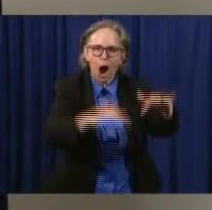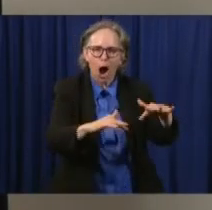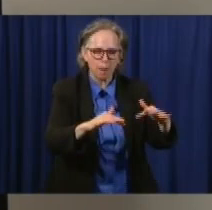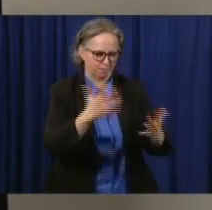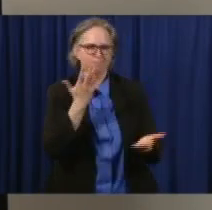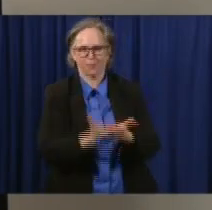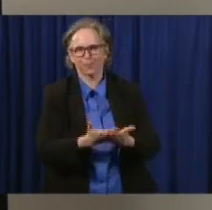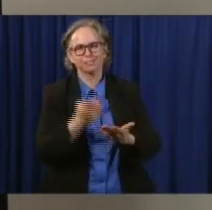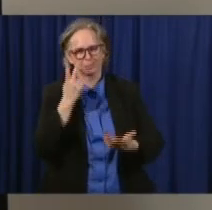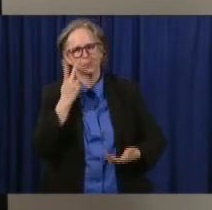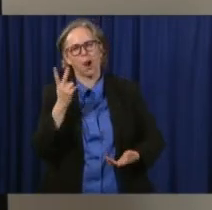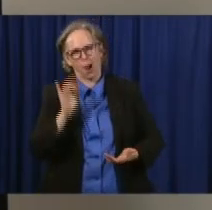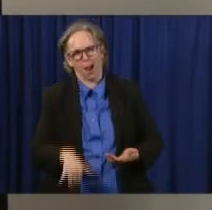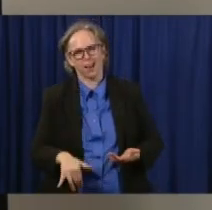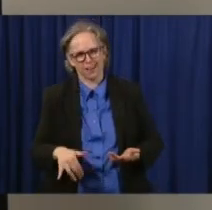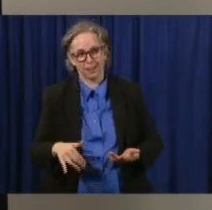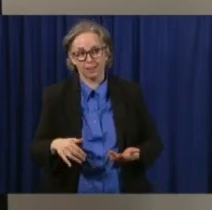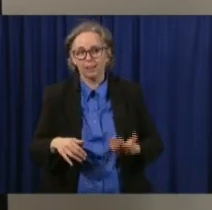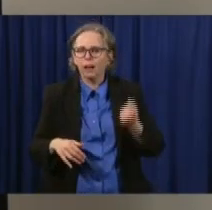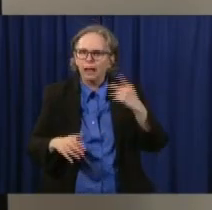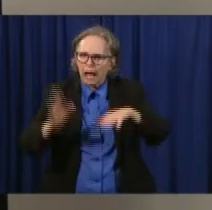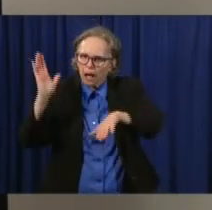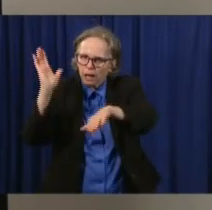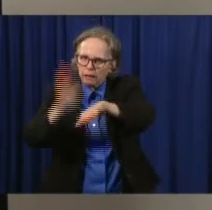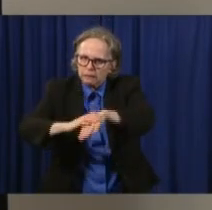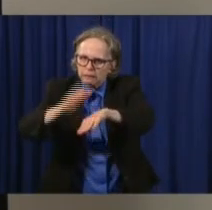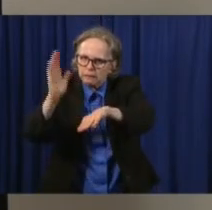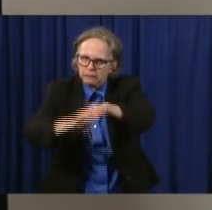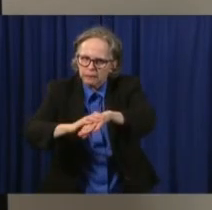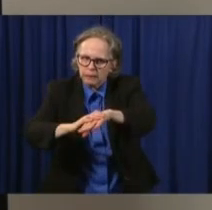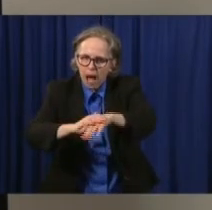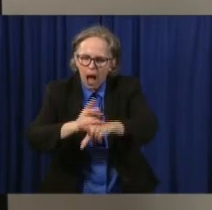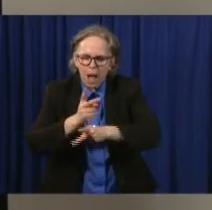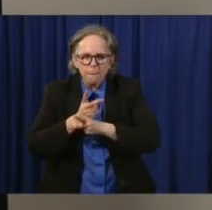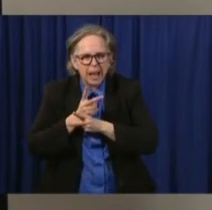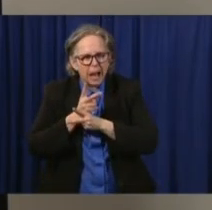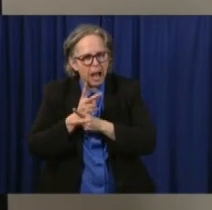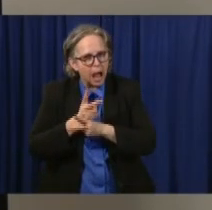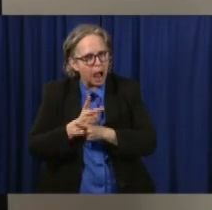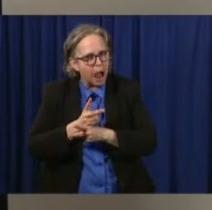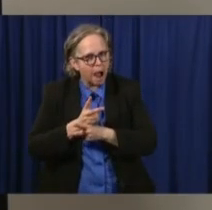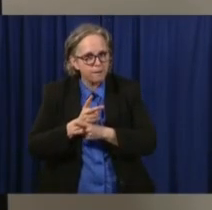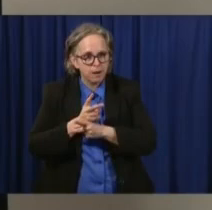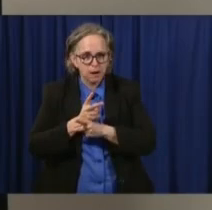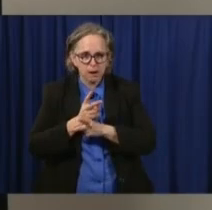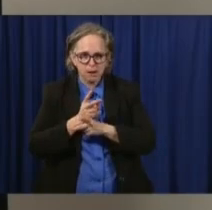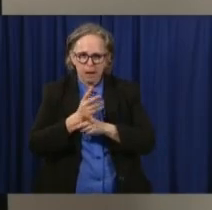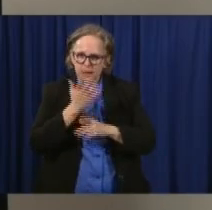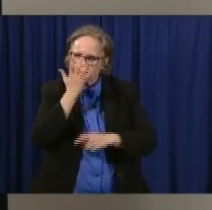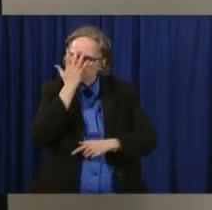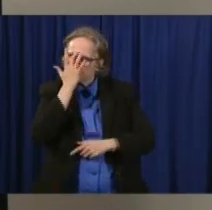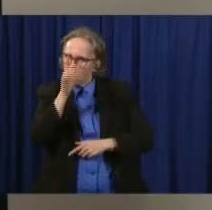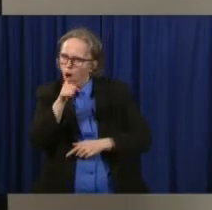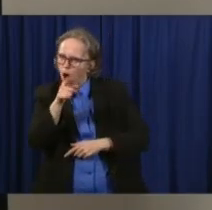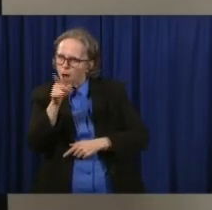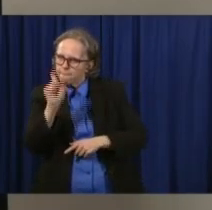SURGEON SO I THINK THE GOVERNOR TALKED ABOUT AND A SURPRISING WE HAVE SEEN THIS BEFORE BUT